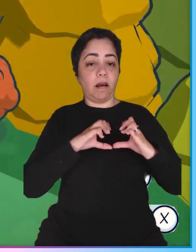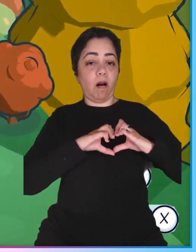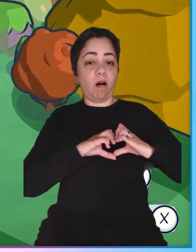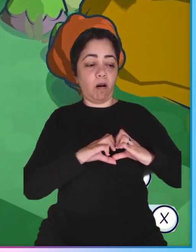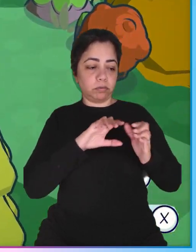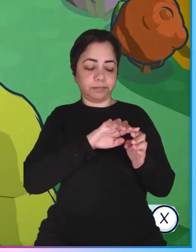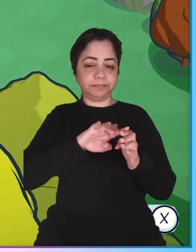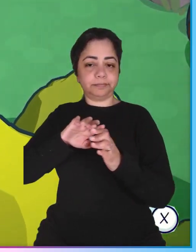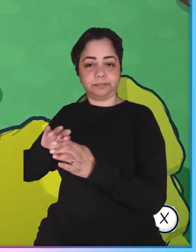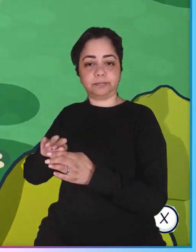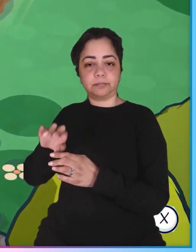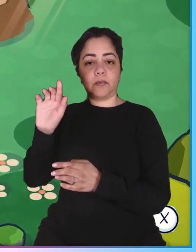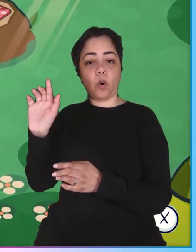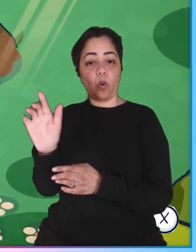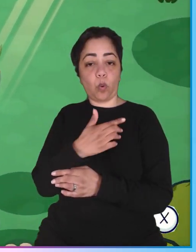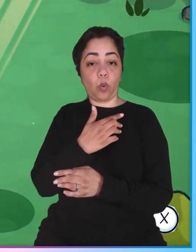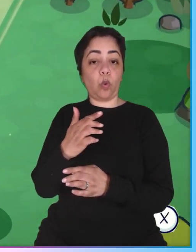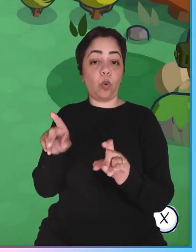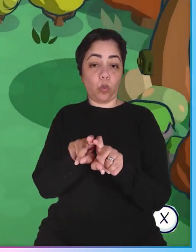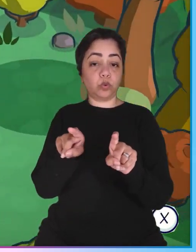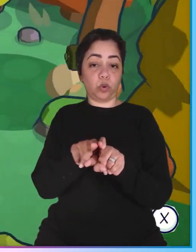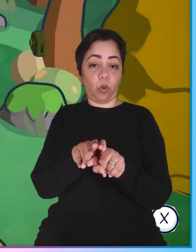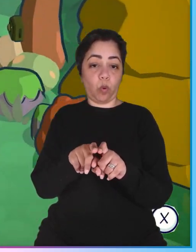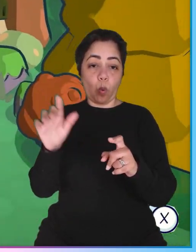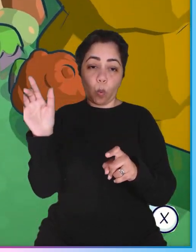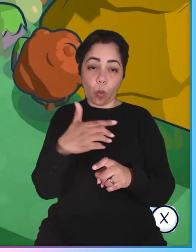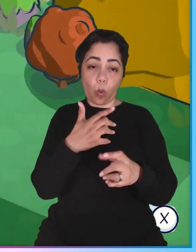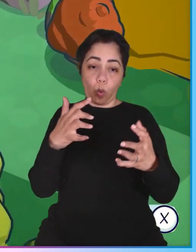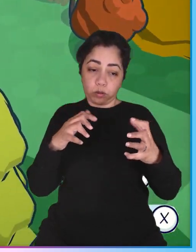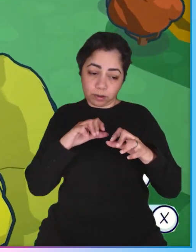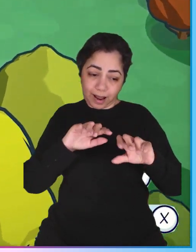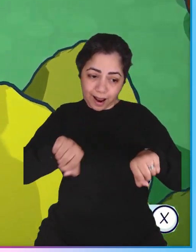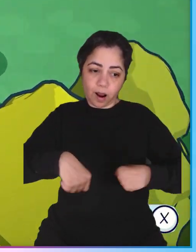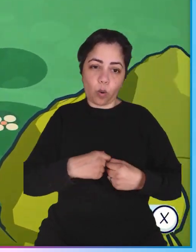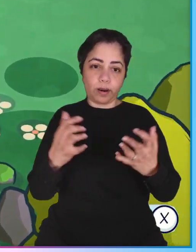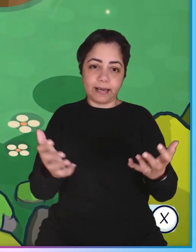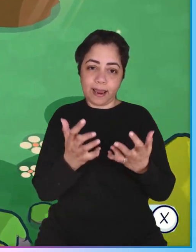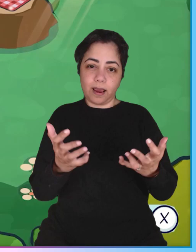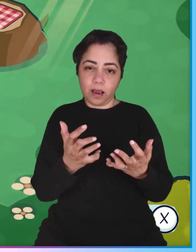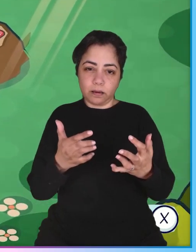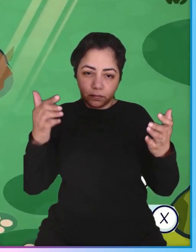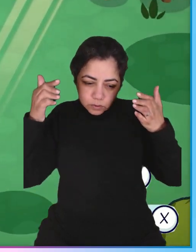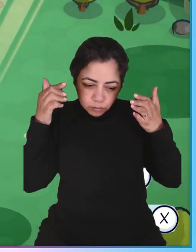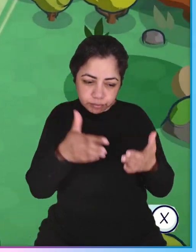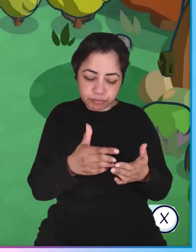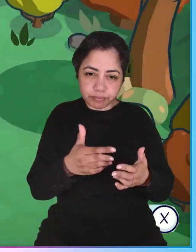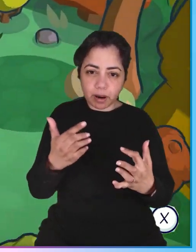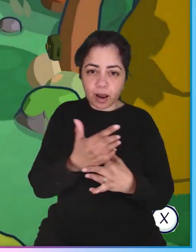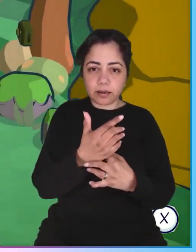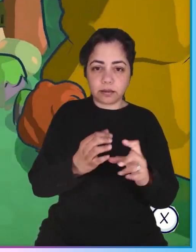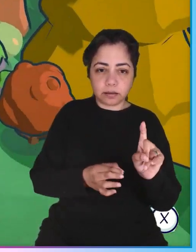so we wanted to find a way to carry effort from project to project through our own internal settings and accessibility toolkit.